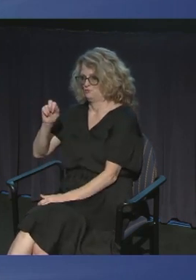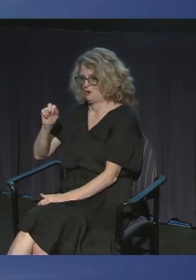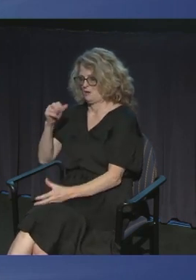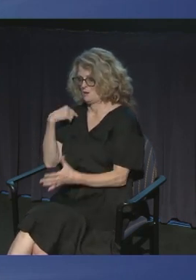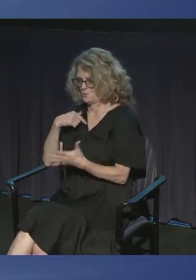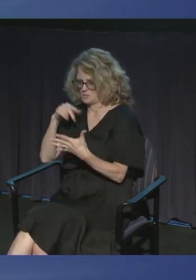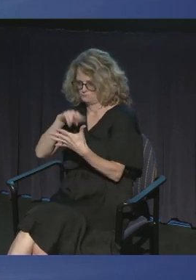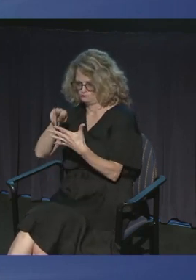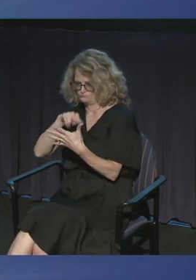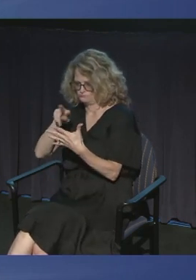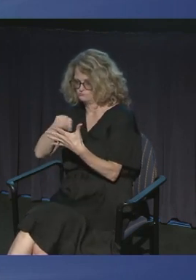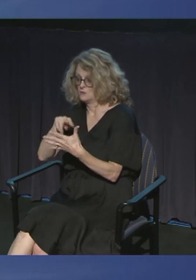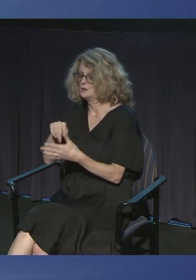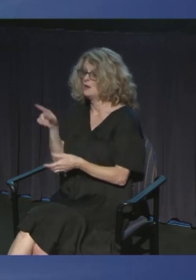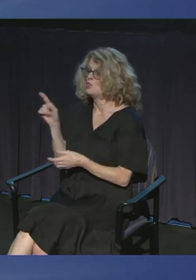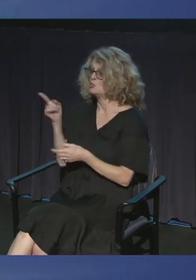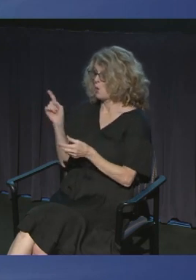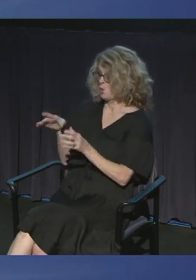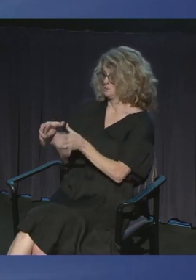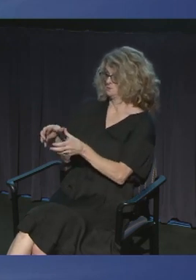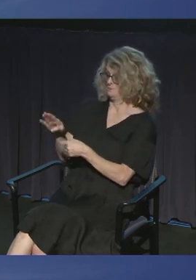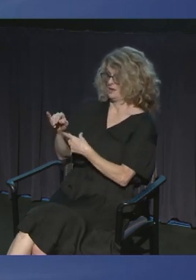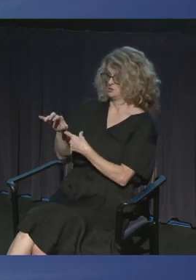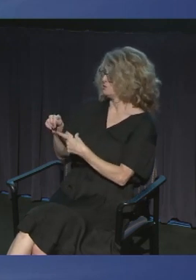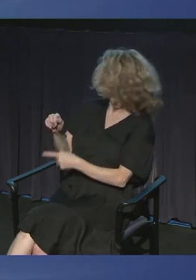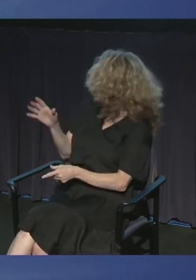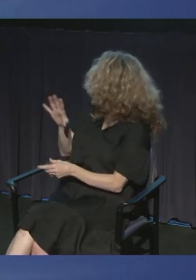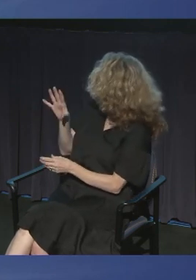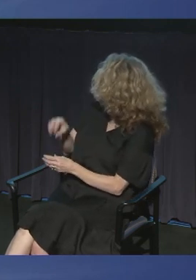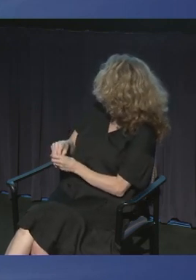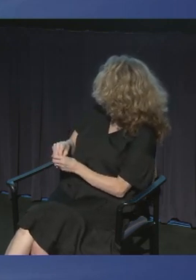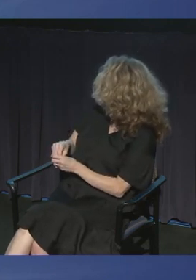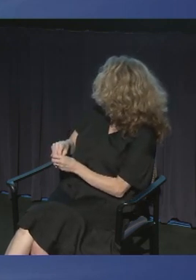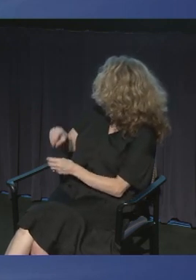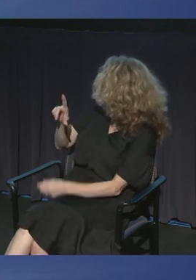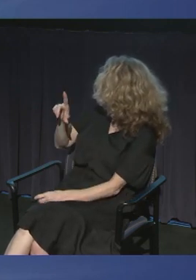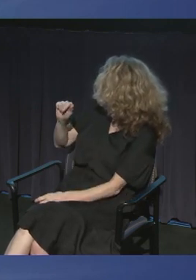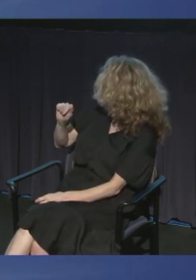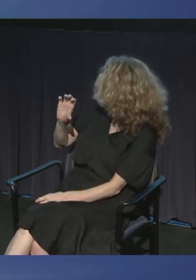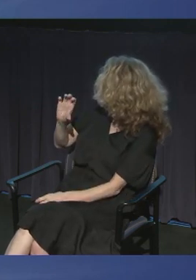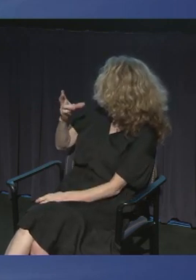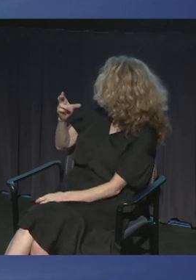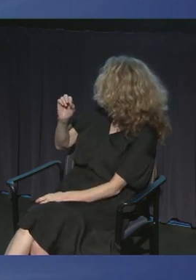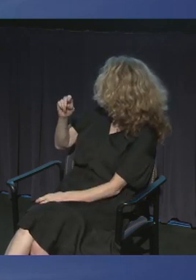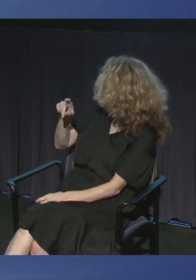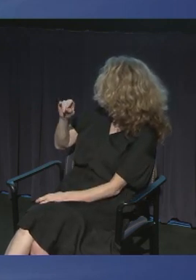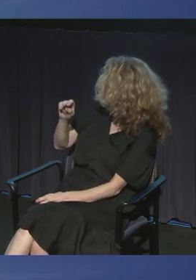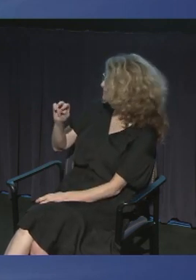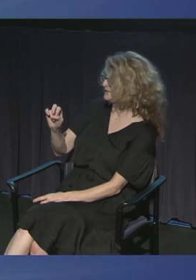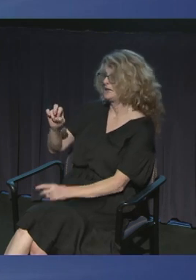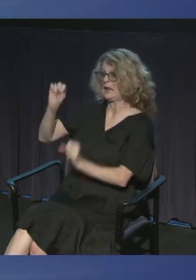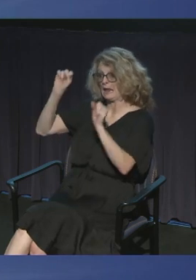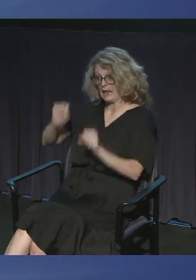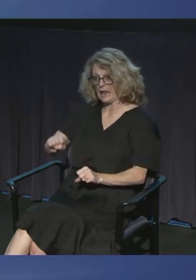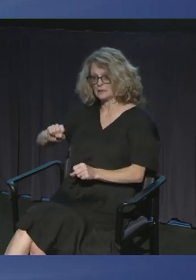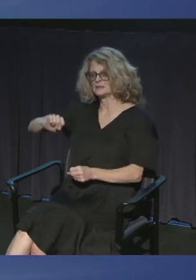LOOKING AT. WE FOUND THAT THESE BACTERIA, INCLUDING LACHNOSPIRACEAE, CAN ALSO REDUCE RADIATION DAMAGE. SPECIFICALLY WE WERE ABLE TO